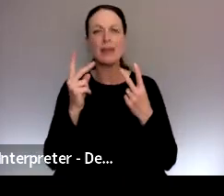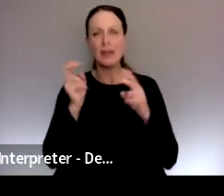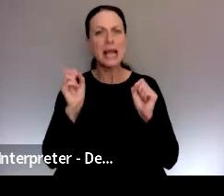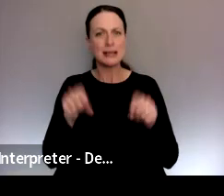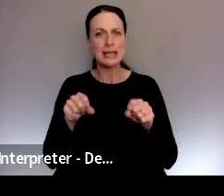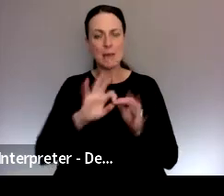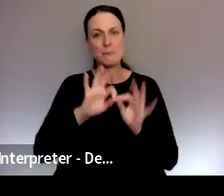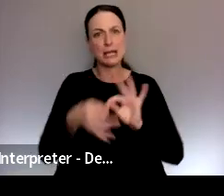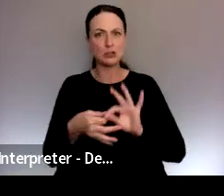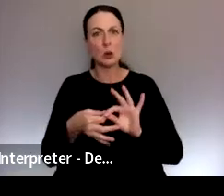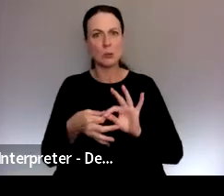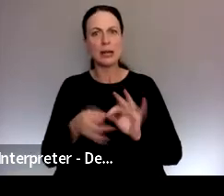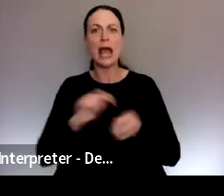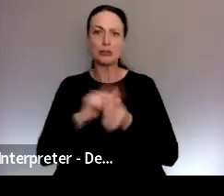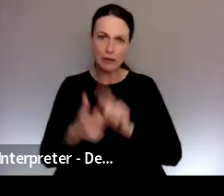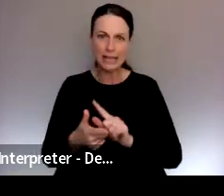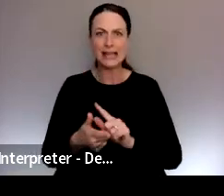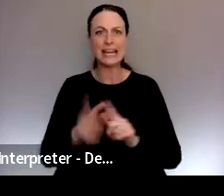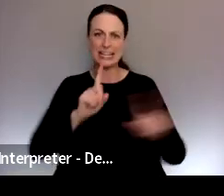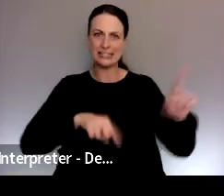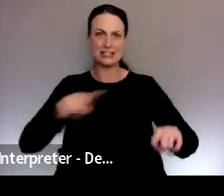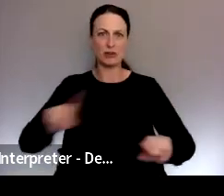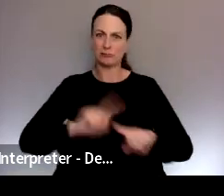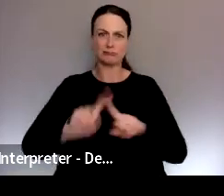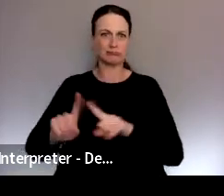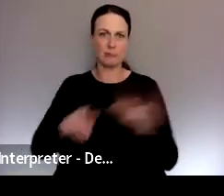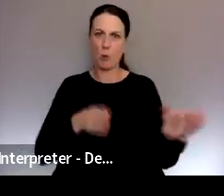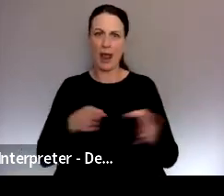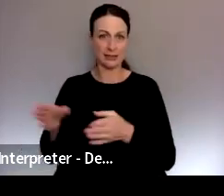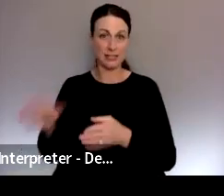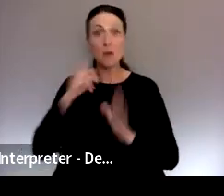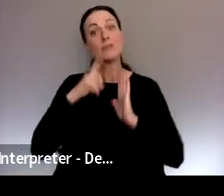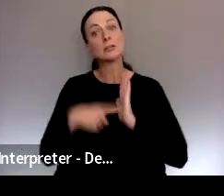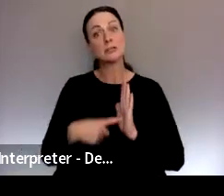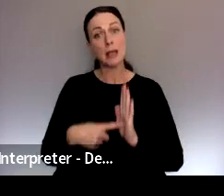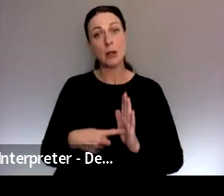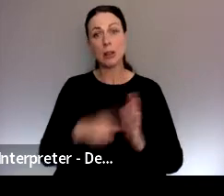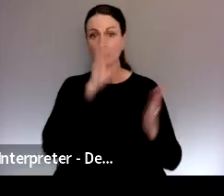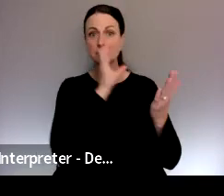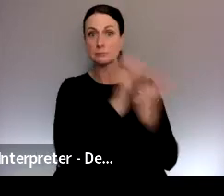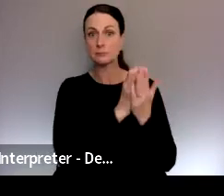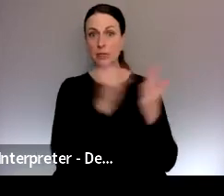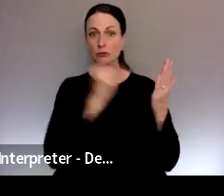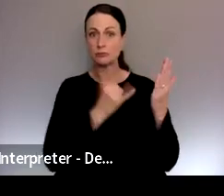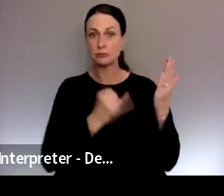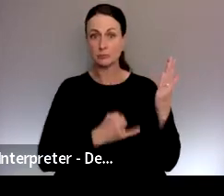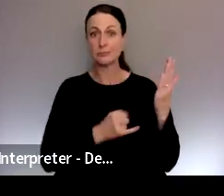can be interpreted and translated in different ways. So, for instance, illustrations,